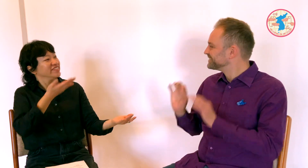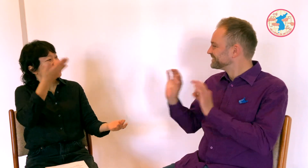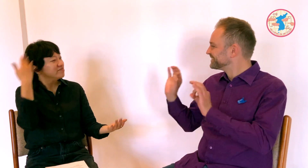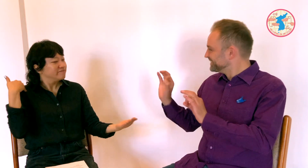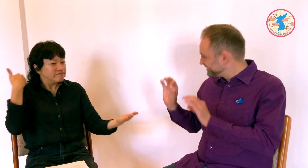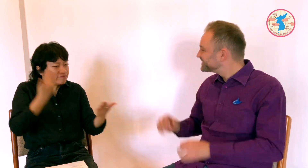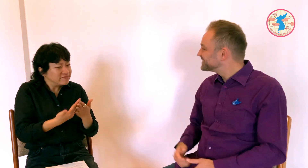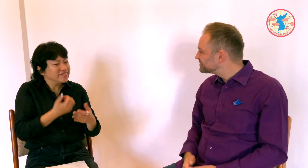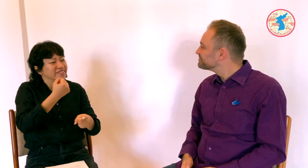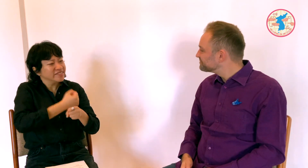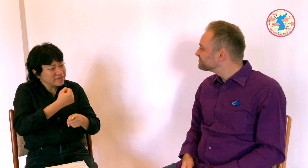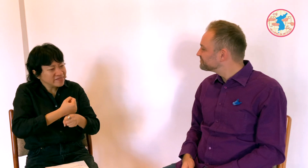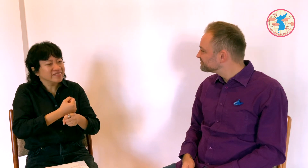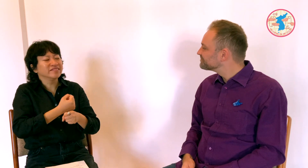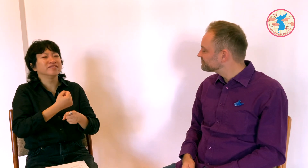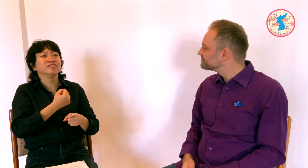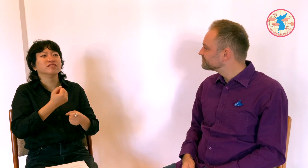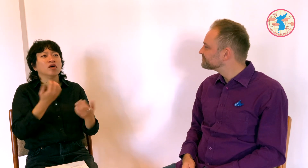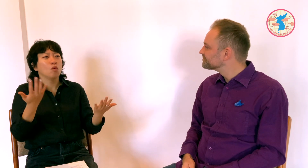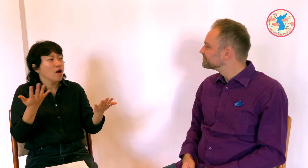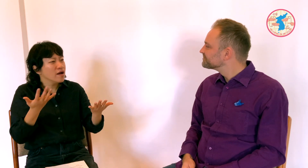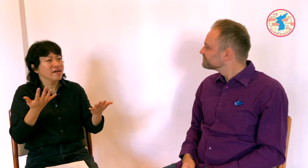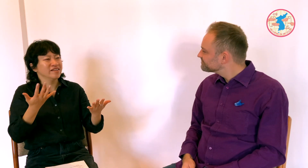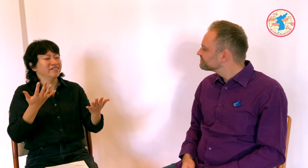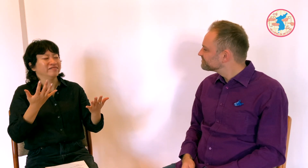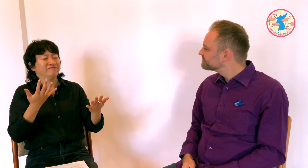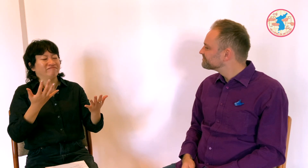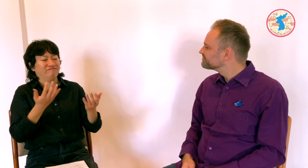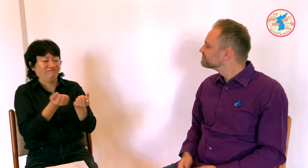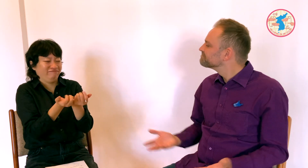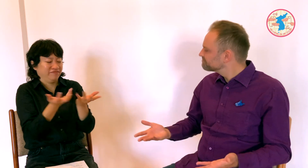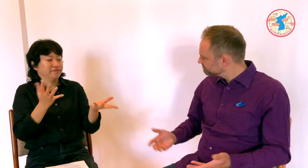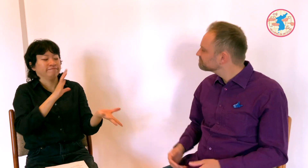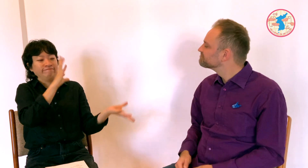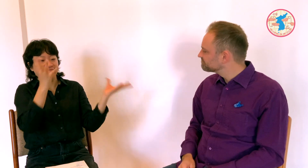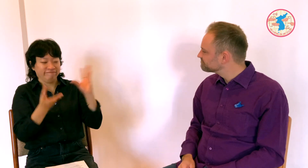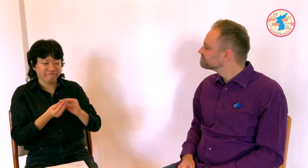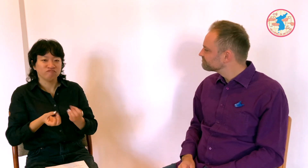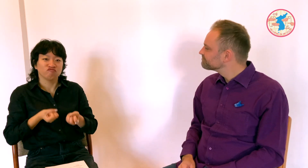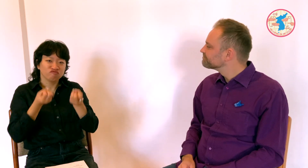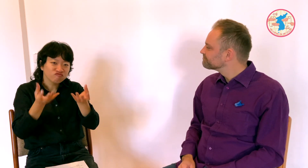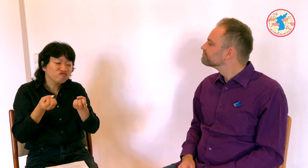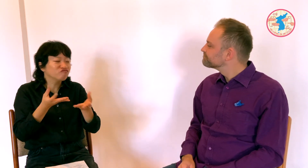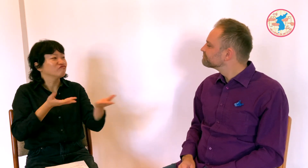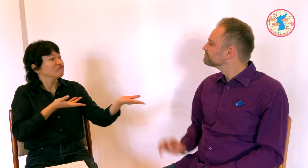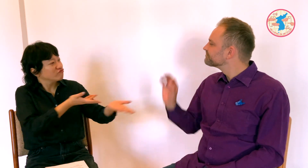Hyemi: Because you've got a great wealth of experiences to share with our audience, am I right?